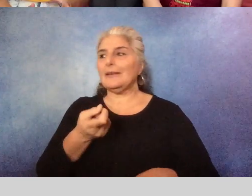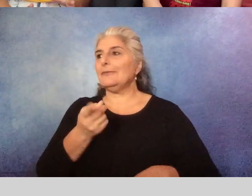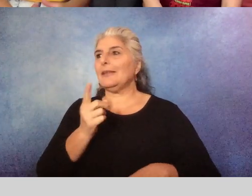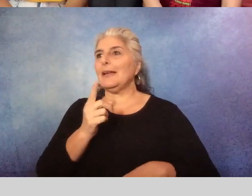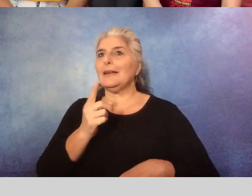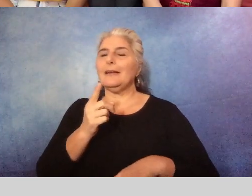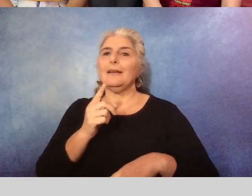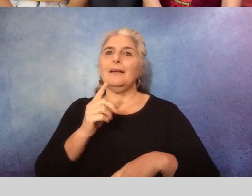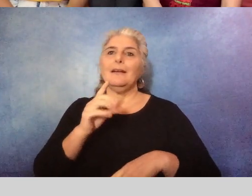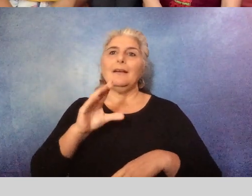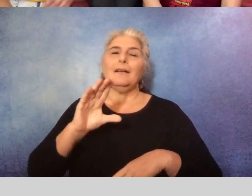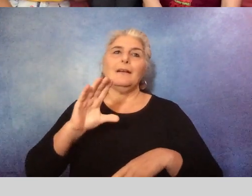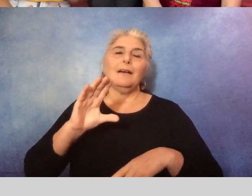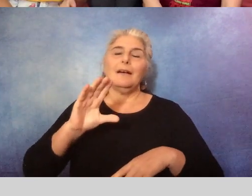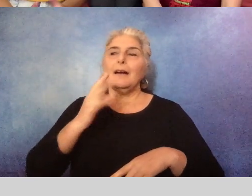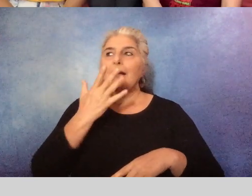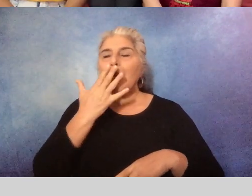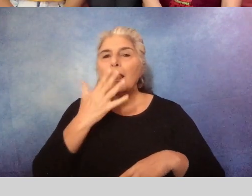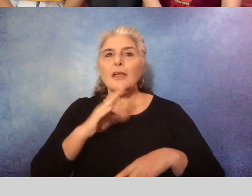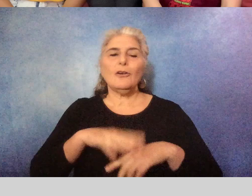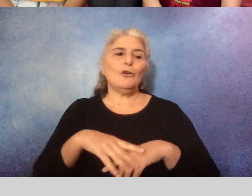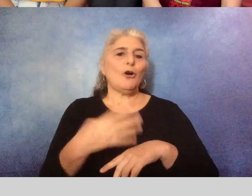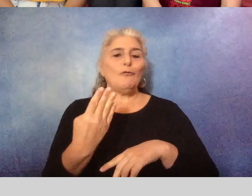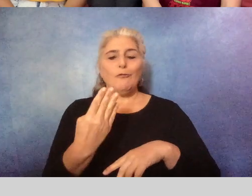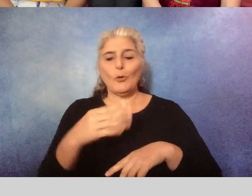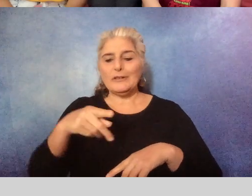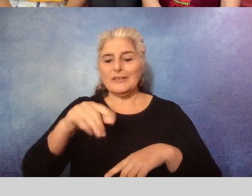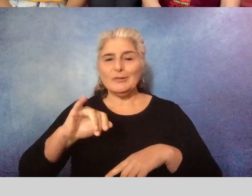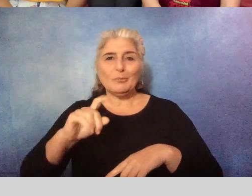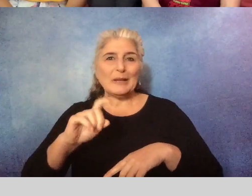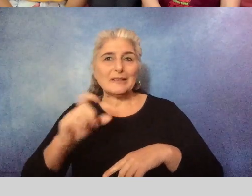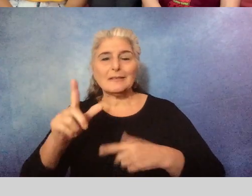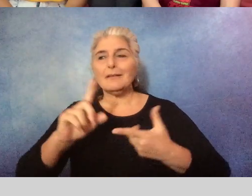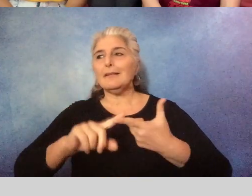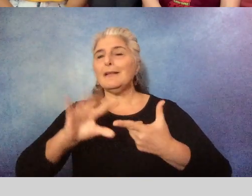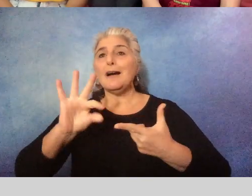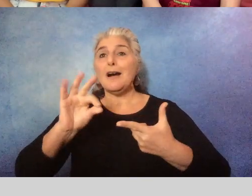hash color, 14 pixel font size,